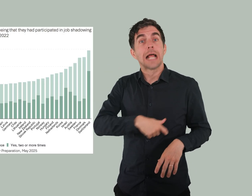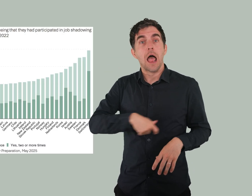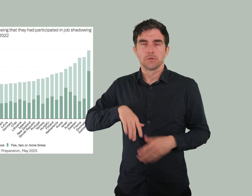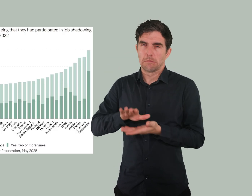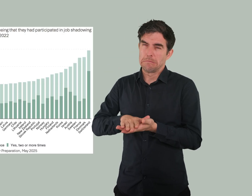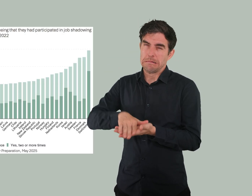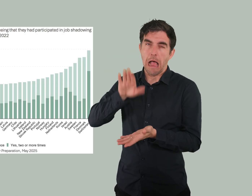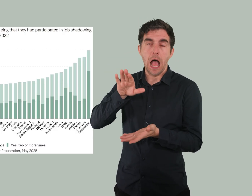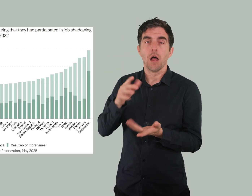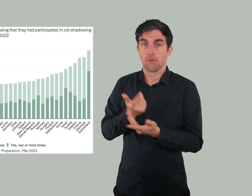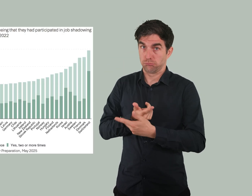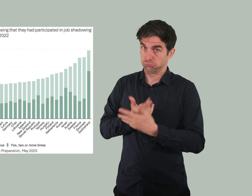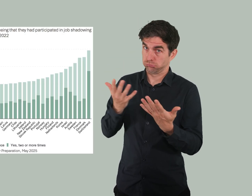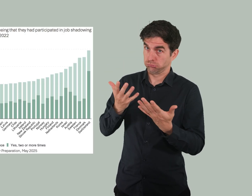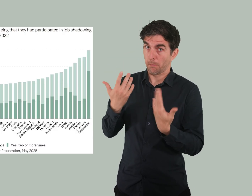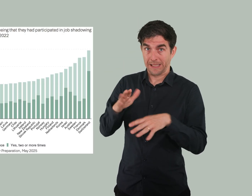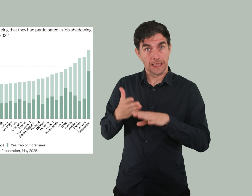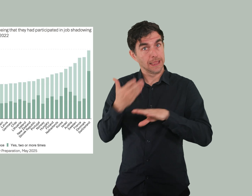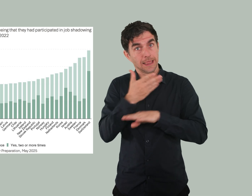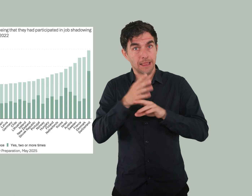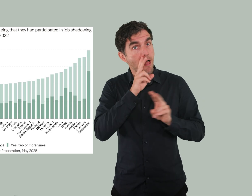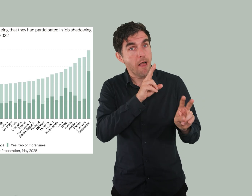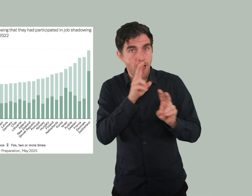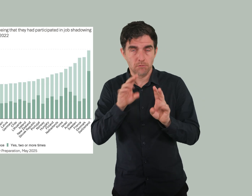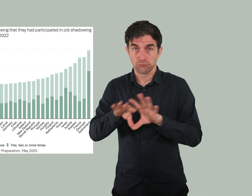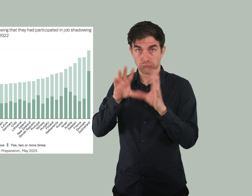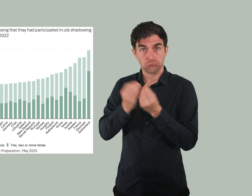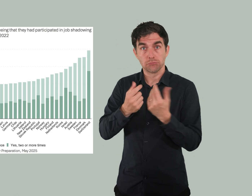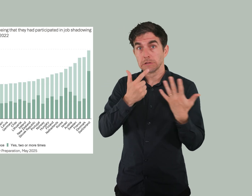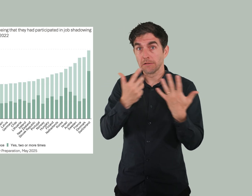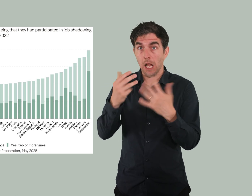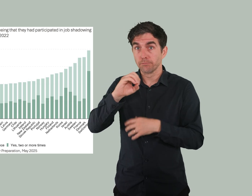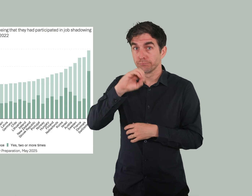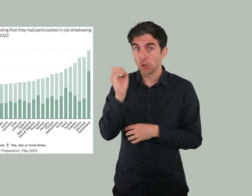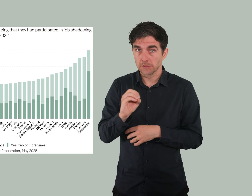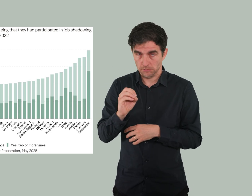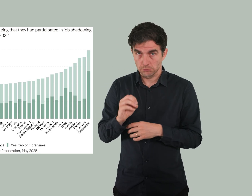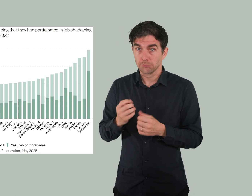Switzerland has the highest total participation at approximately 79%,